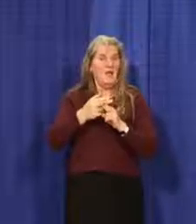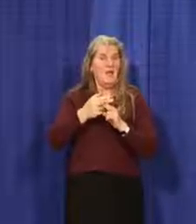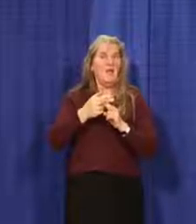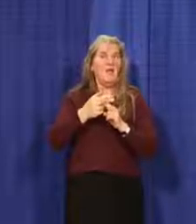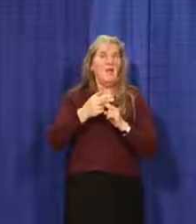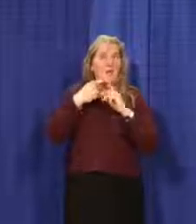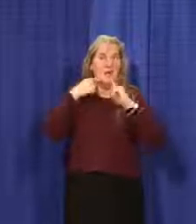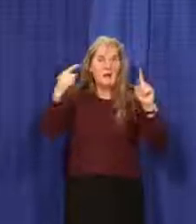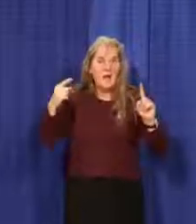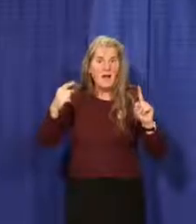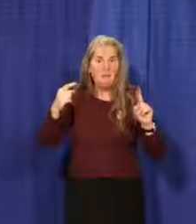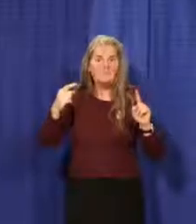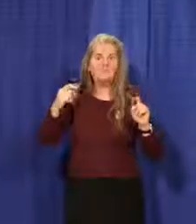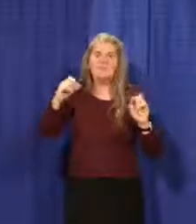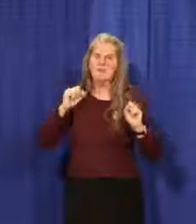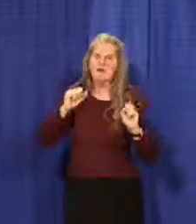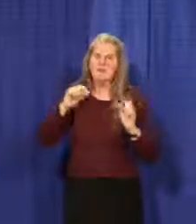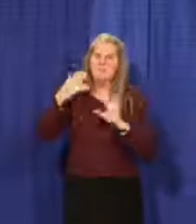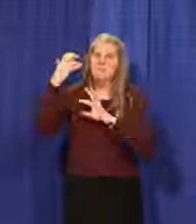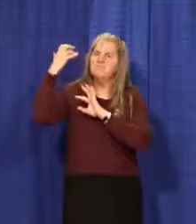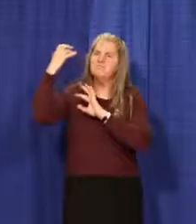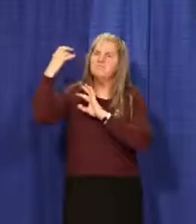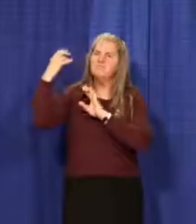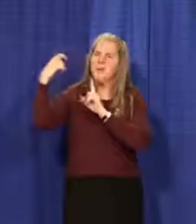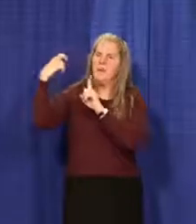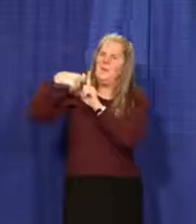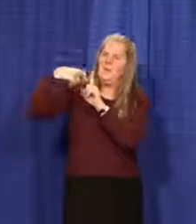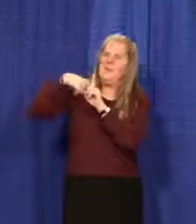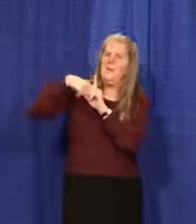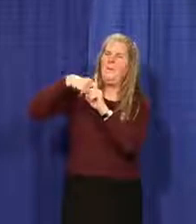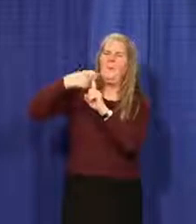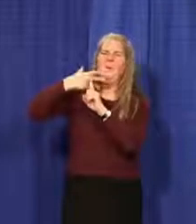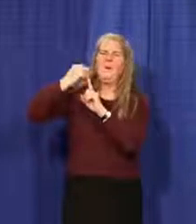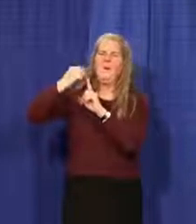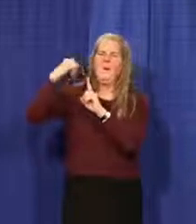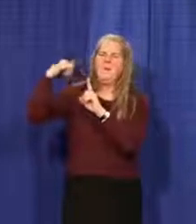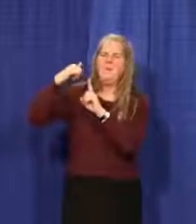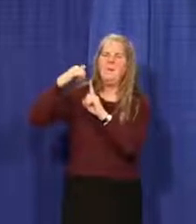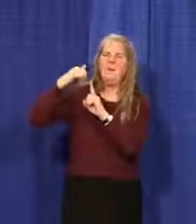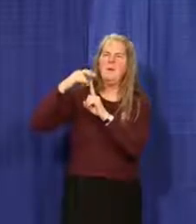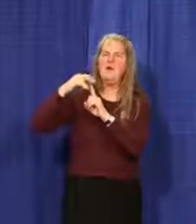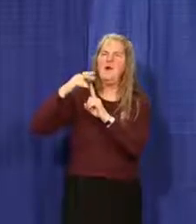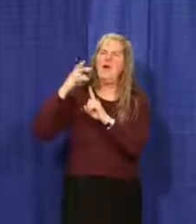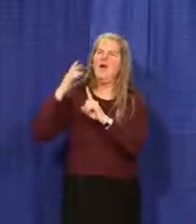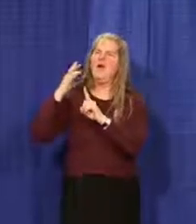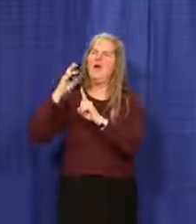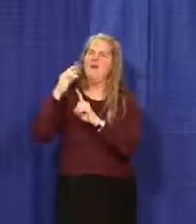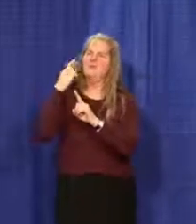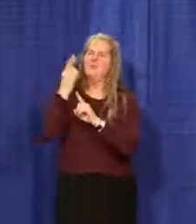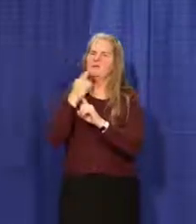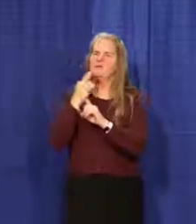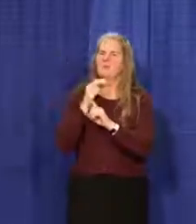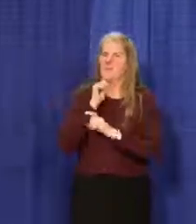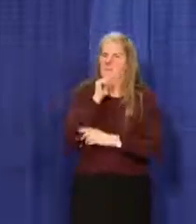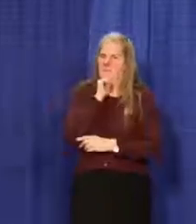are named, I think that is an extremely important peace of keeping the personal medical